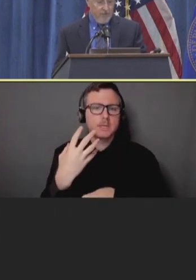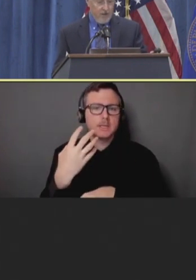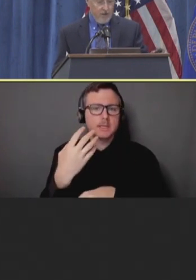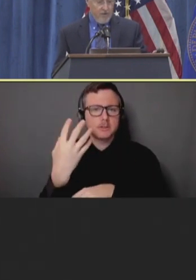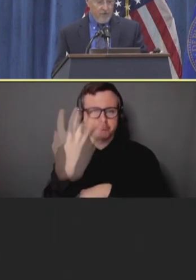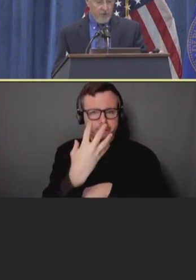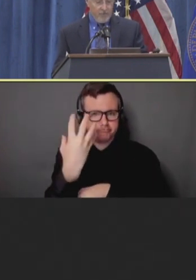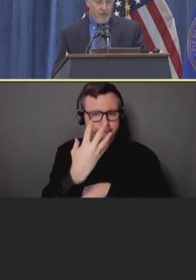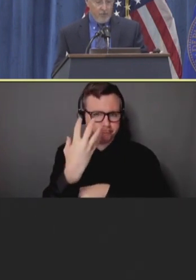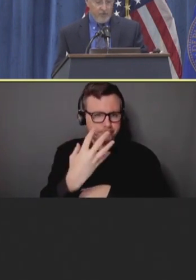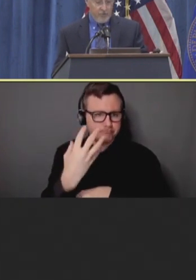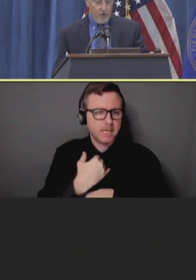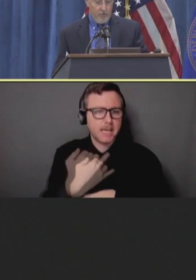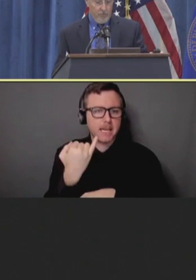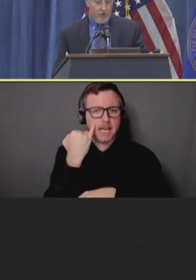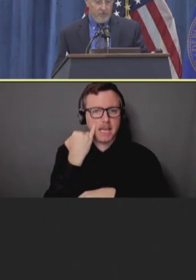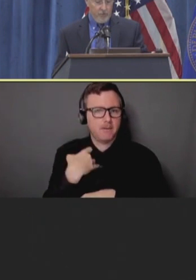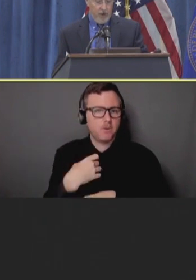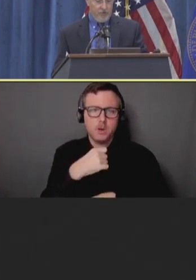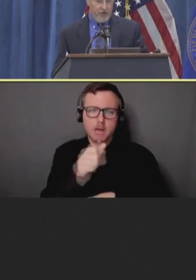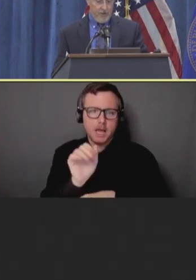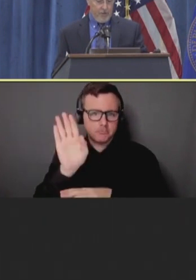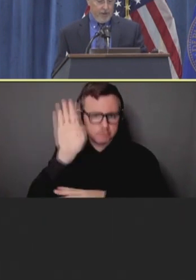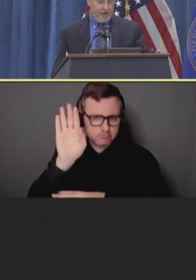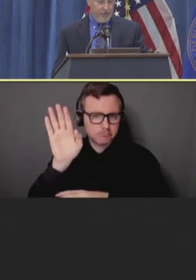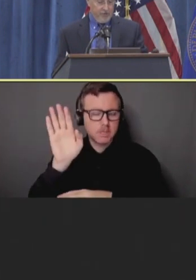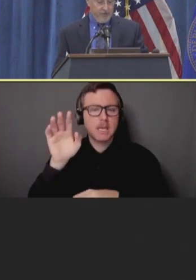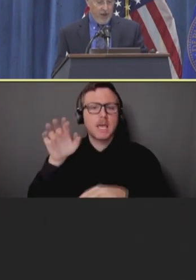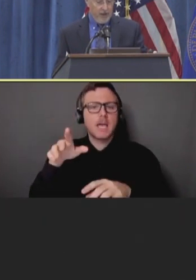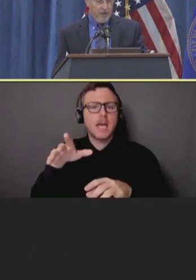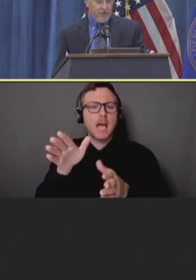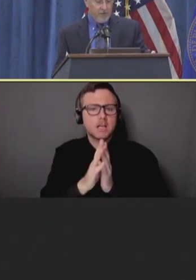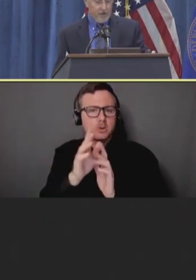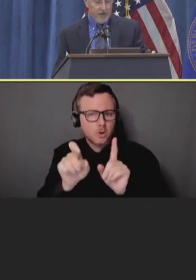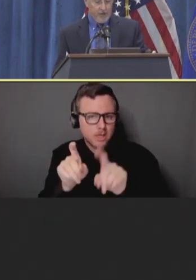For those members in the room, please raise your name plate to the side to indicate you'd